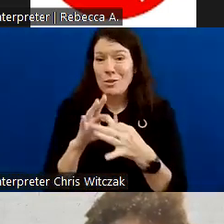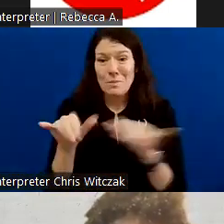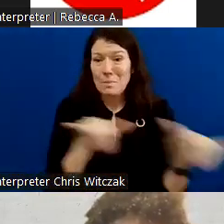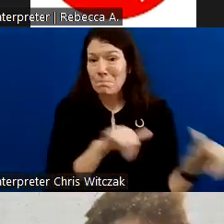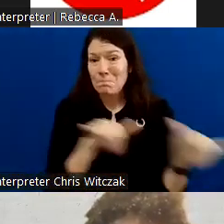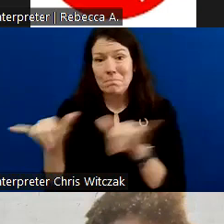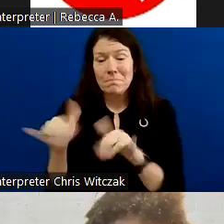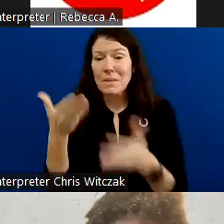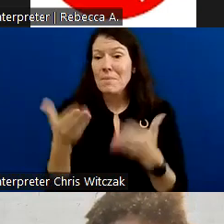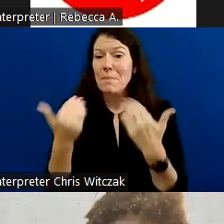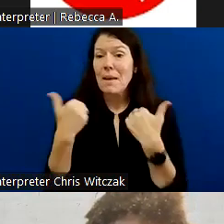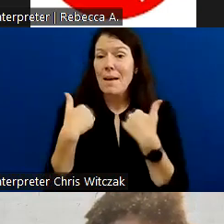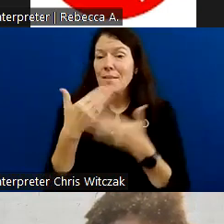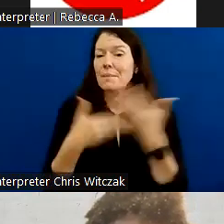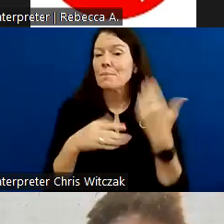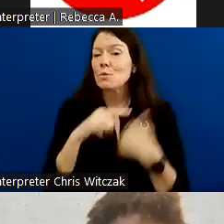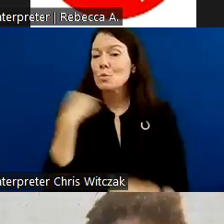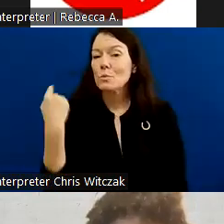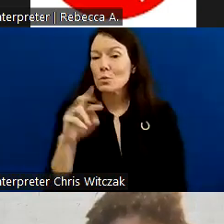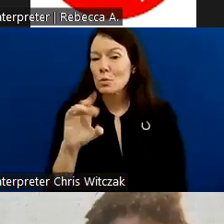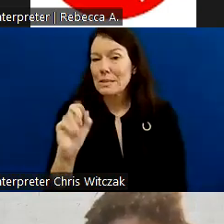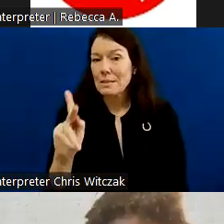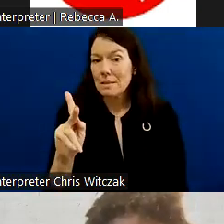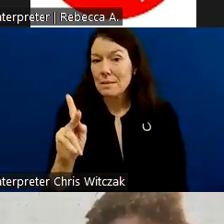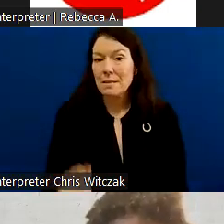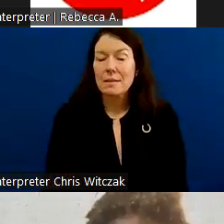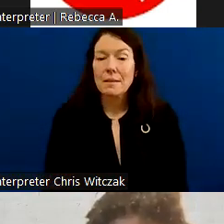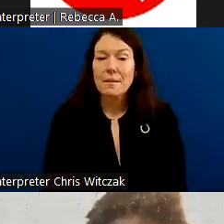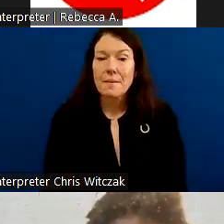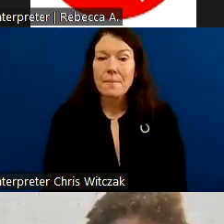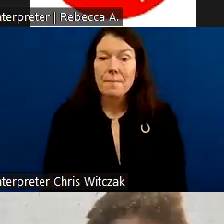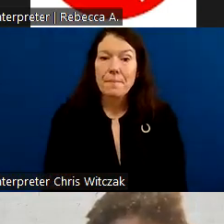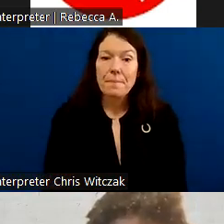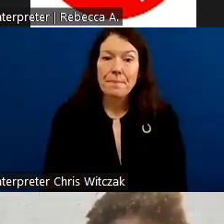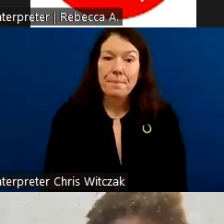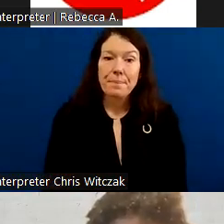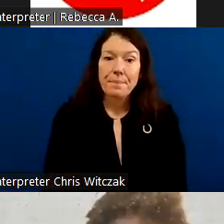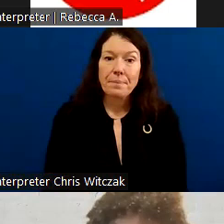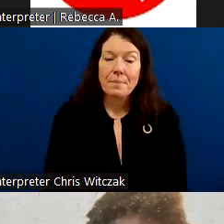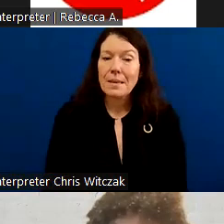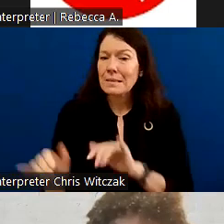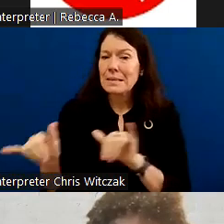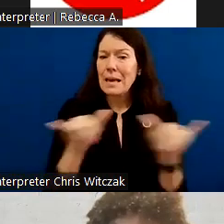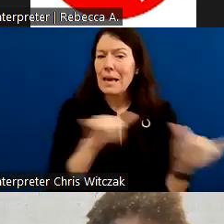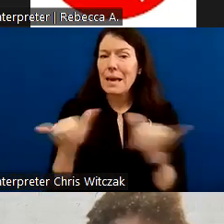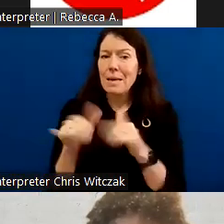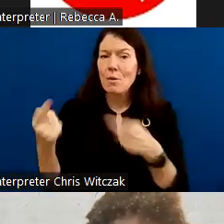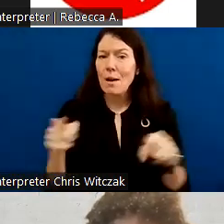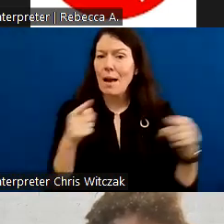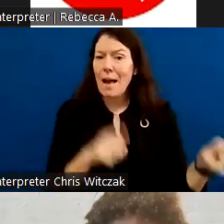may carry some risks, right, and so the same things that would happen if we only provided